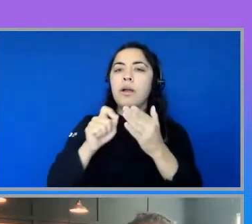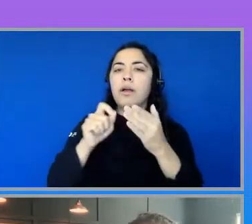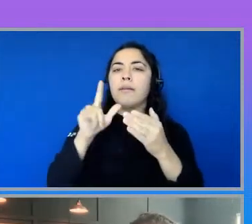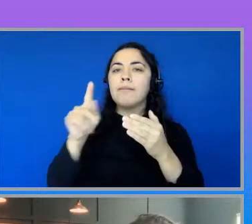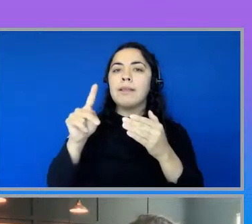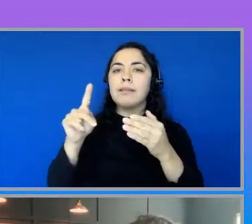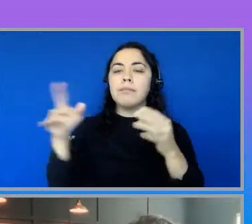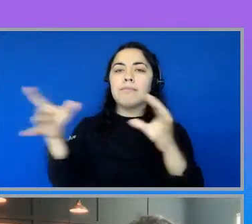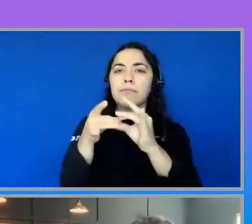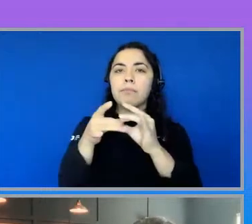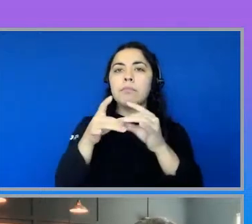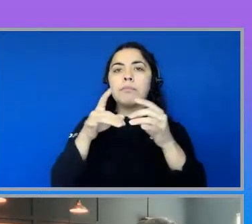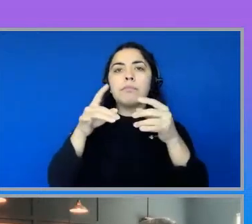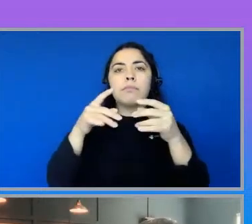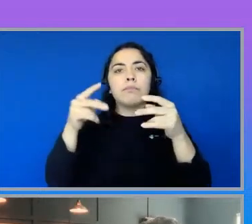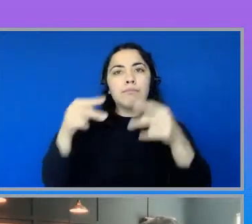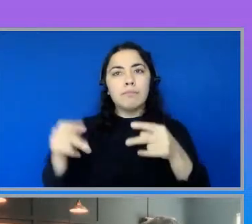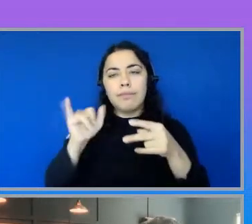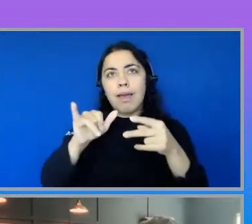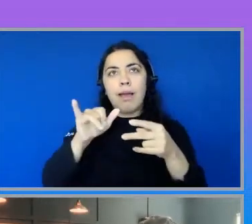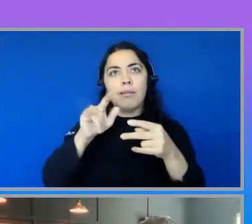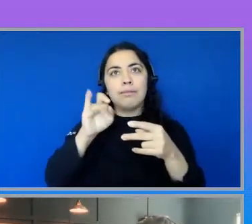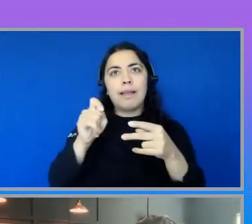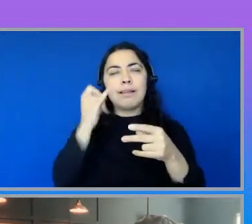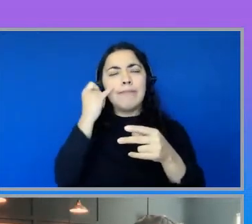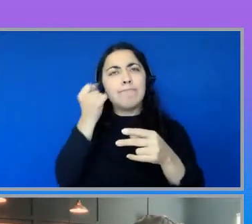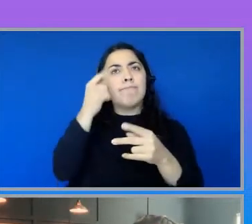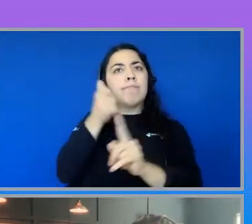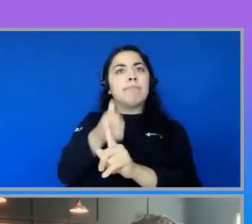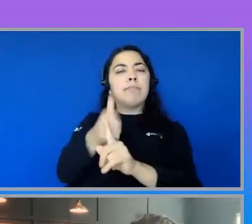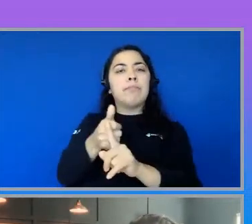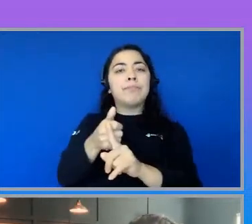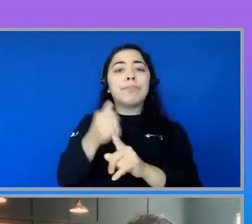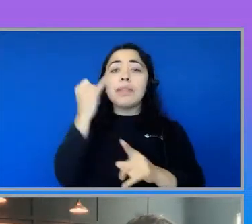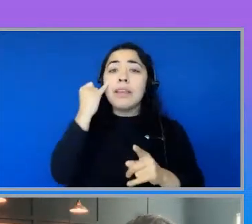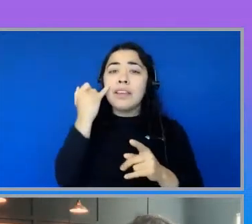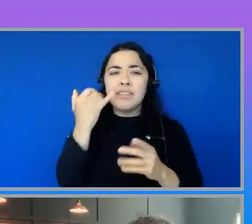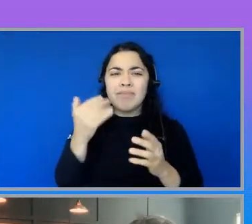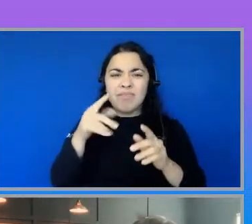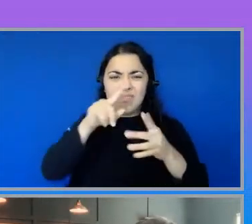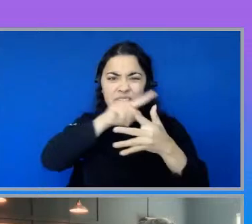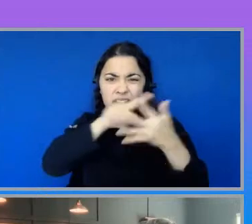that make sense on its own. If some of this is new and the